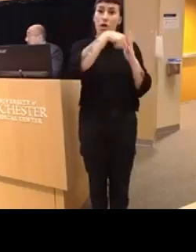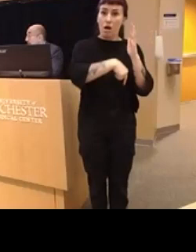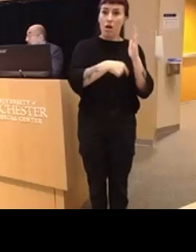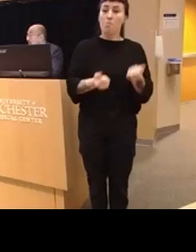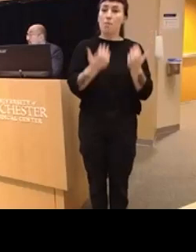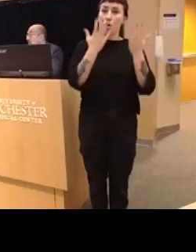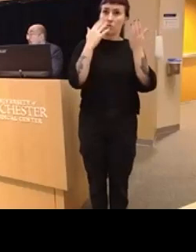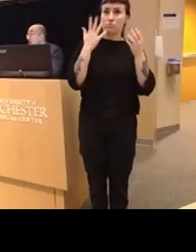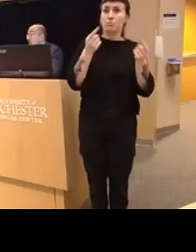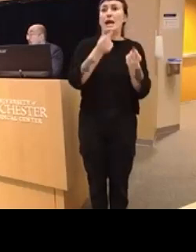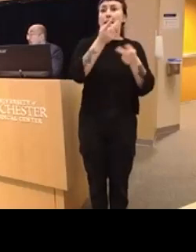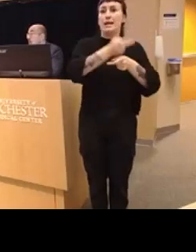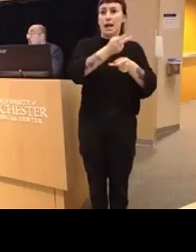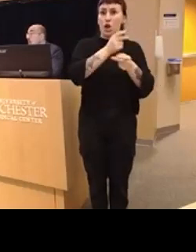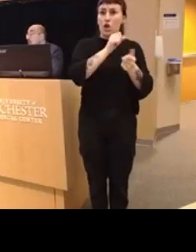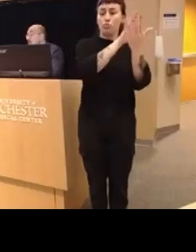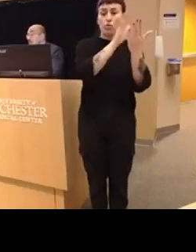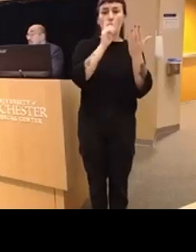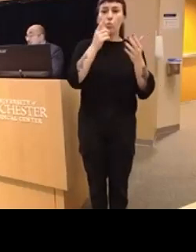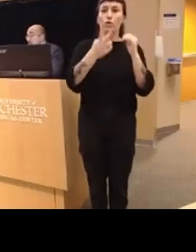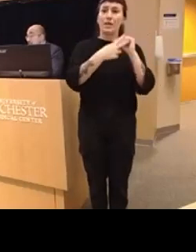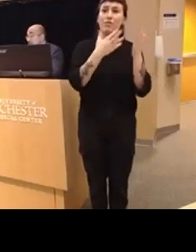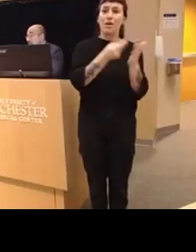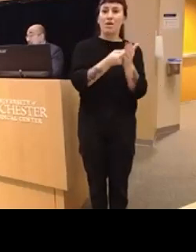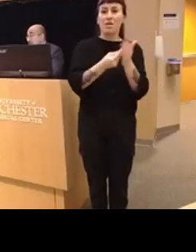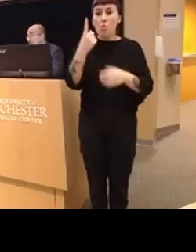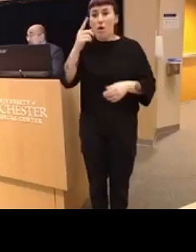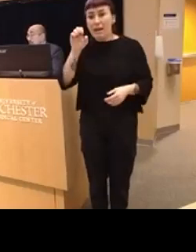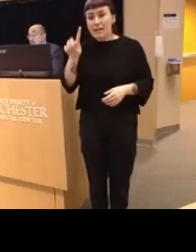Pain Care is going to save you a lot of money one Ed visit is minimum $2,000 and if they do